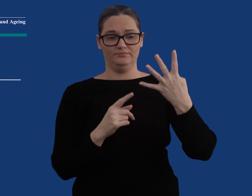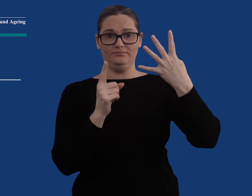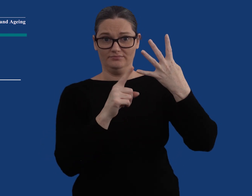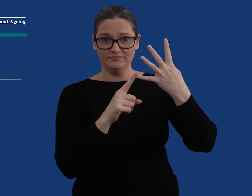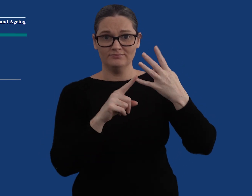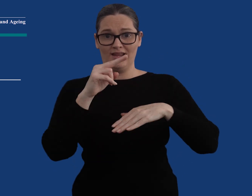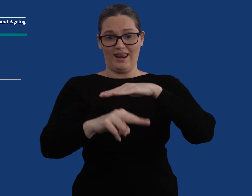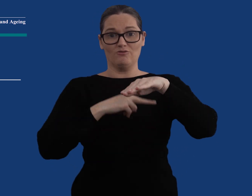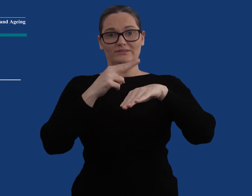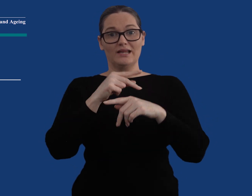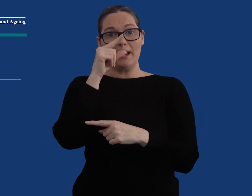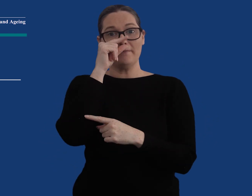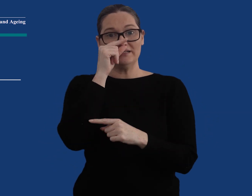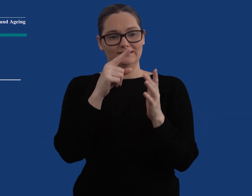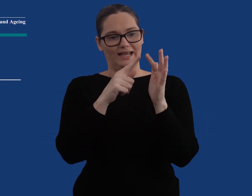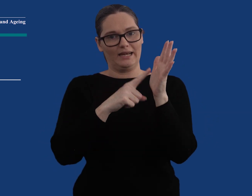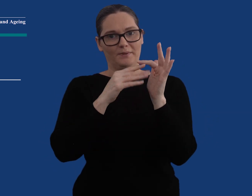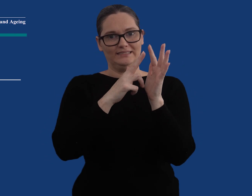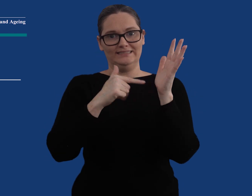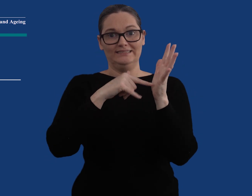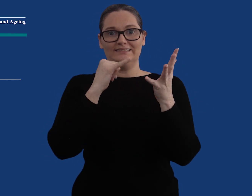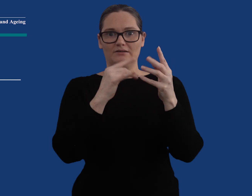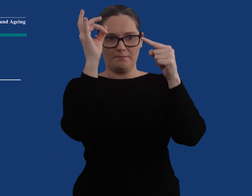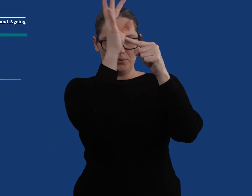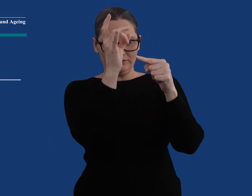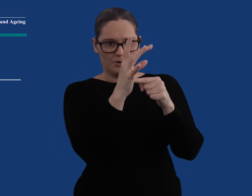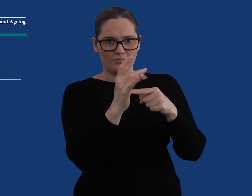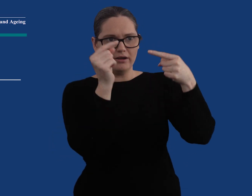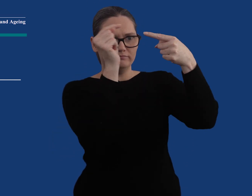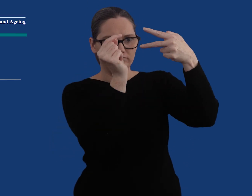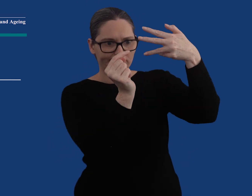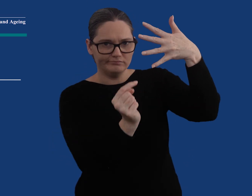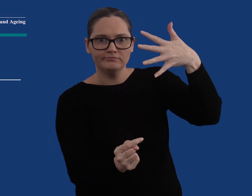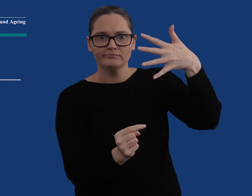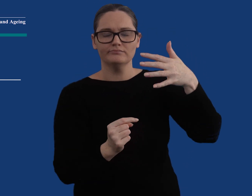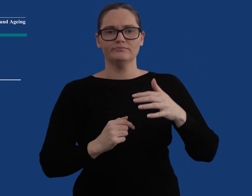• national enabling elements